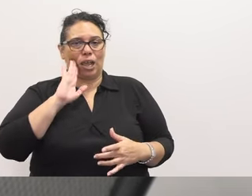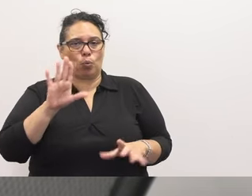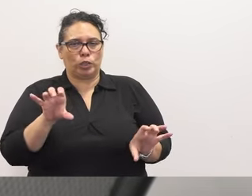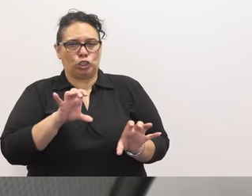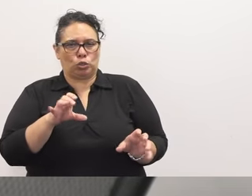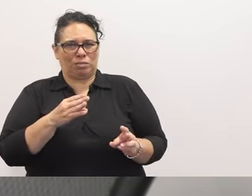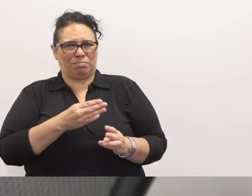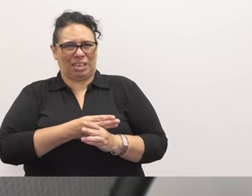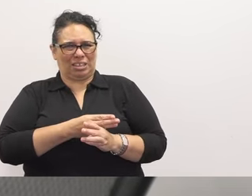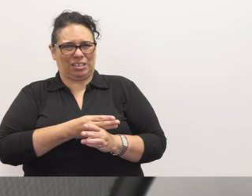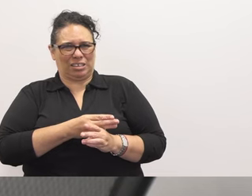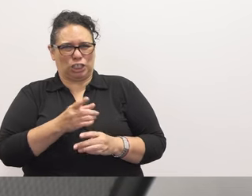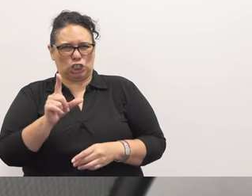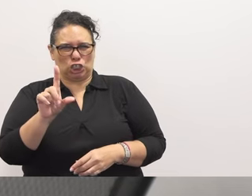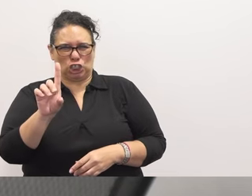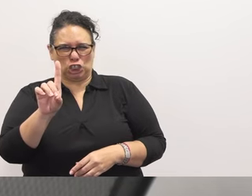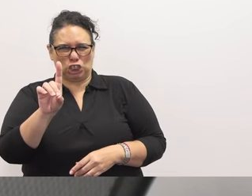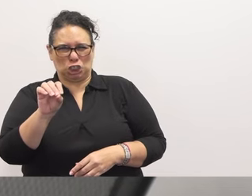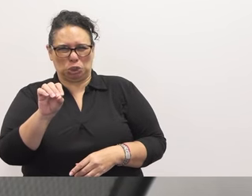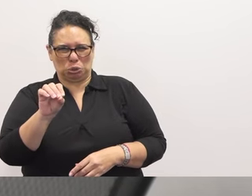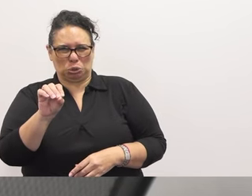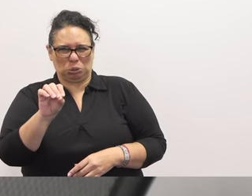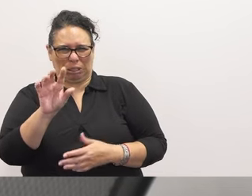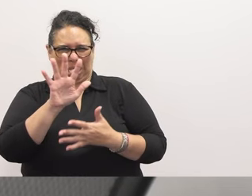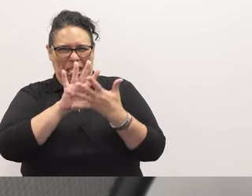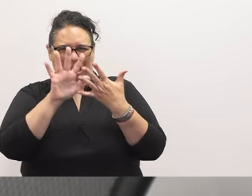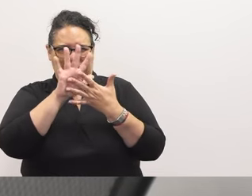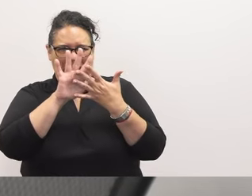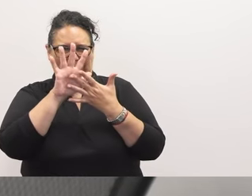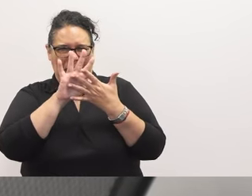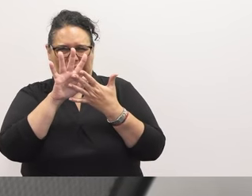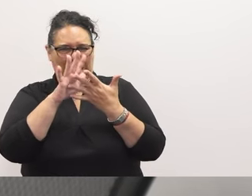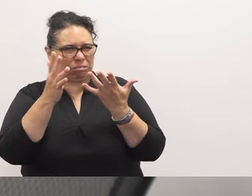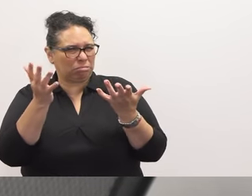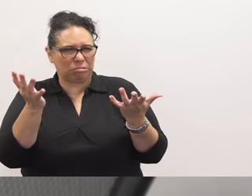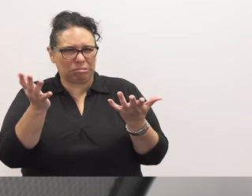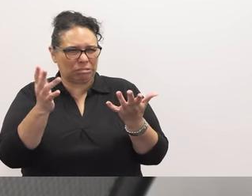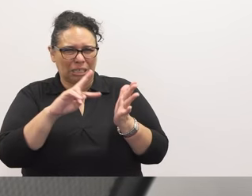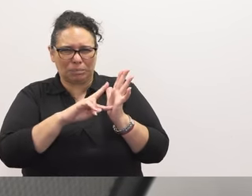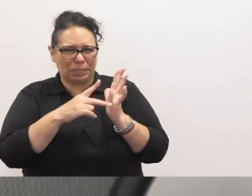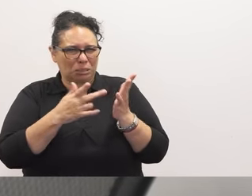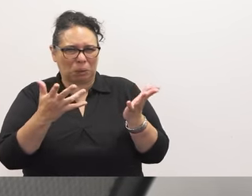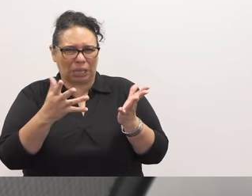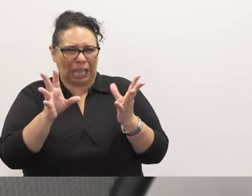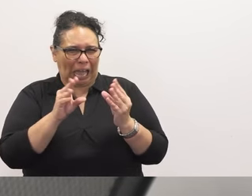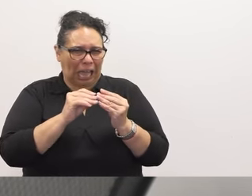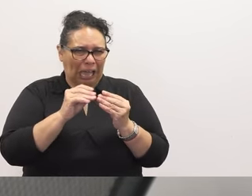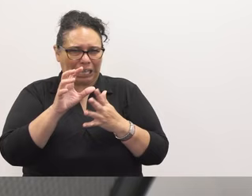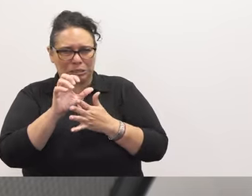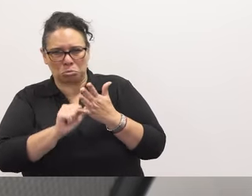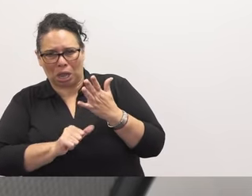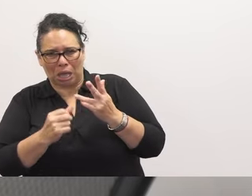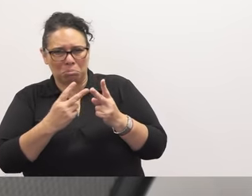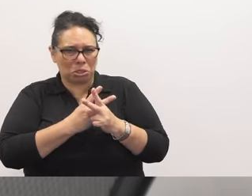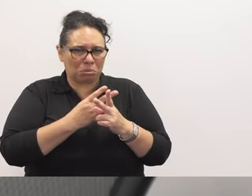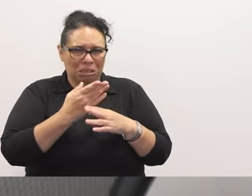So the word, do, is nebulous. What does that actually mean? Are we gonna add, are we gonna multiply? Are we gonna subtract? Are we going to do a number talk?